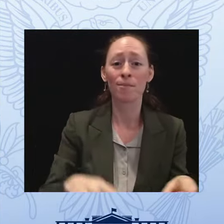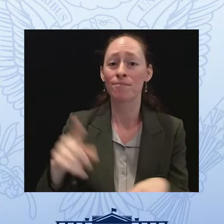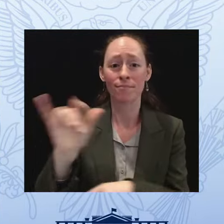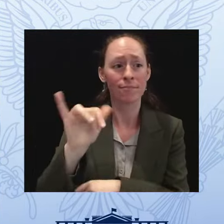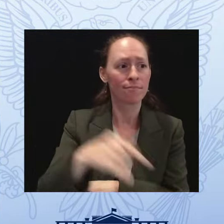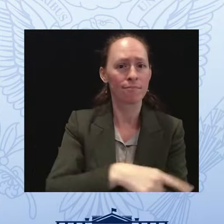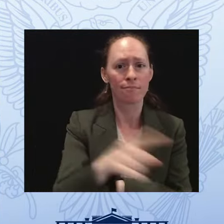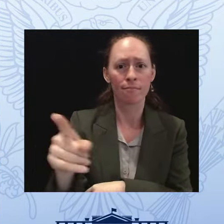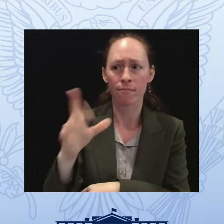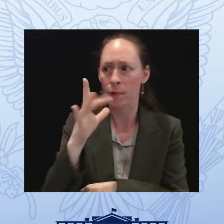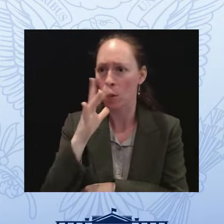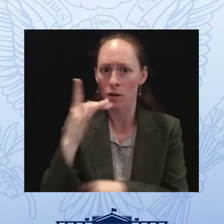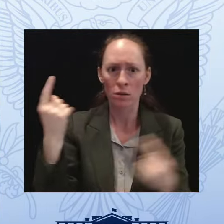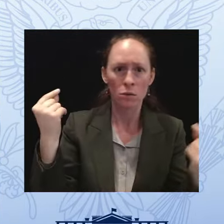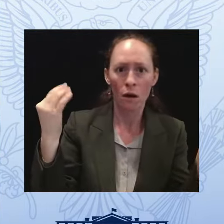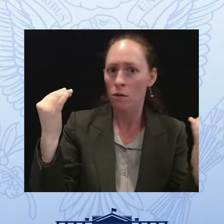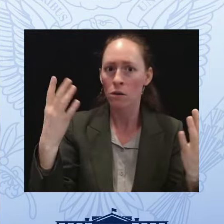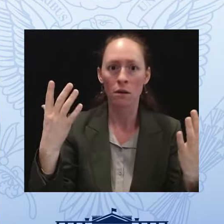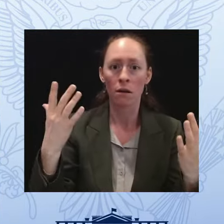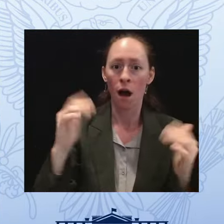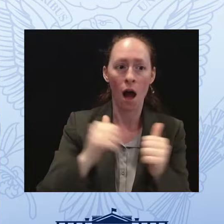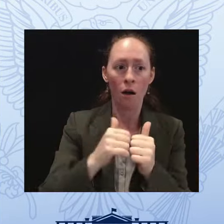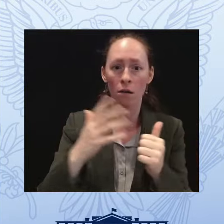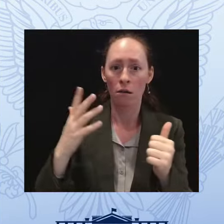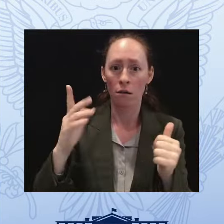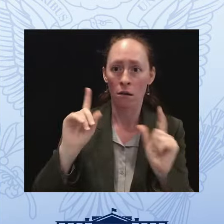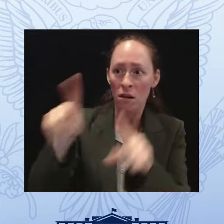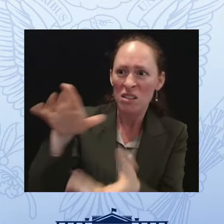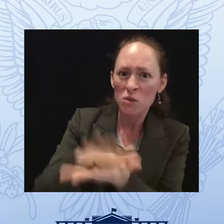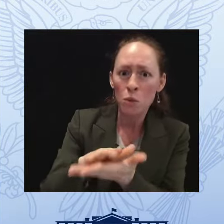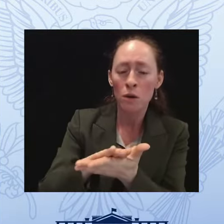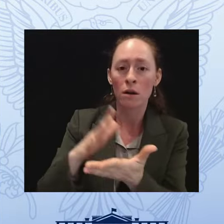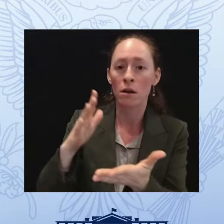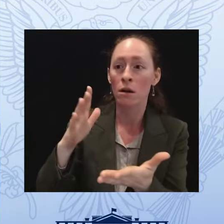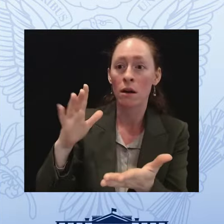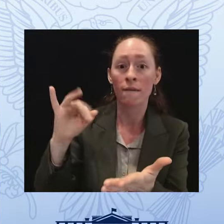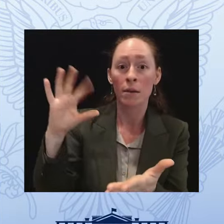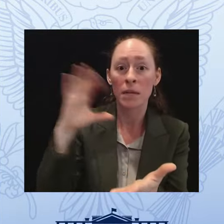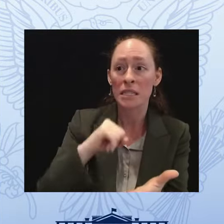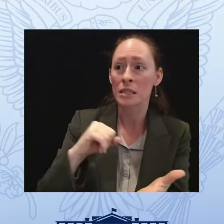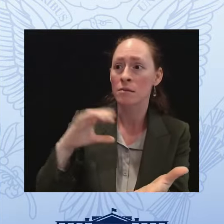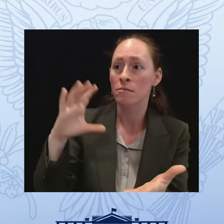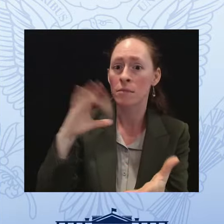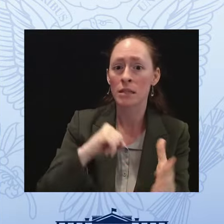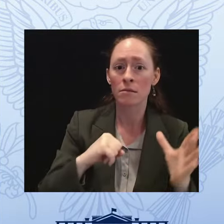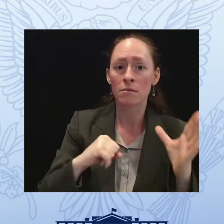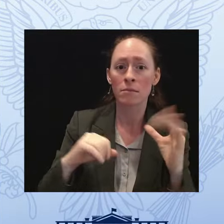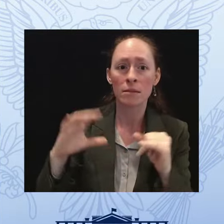becomes just too much for her to handle. And, you know, I see her just sort of fade from my classroom,